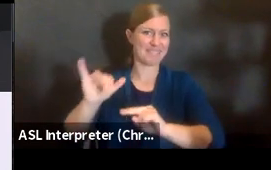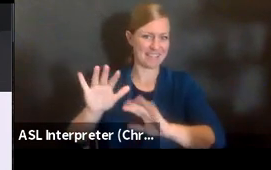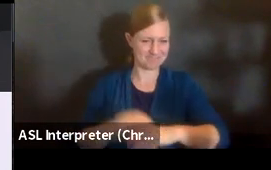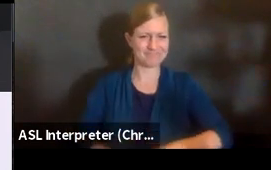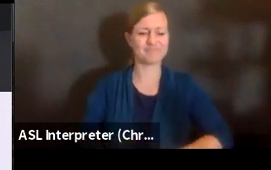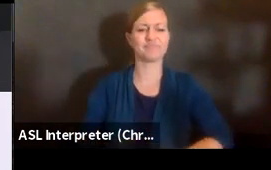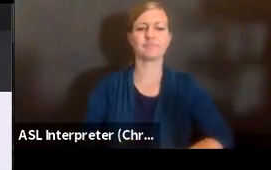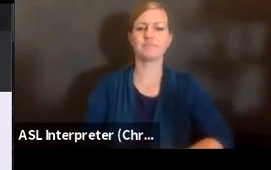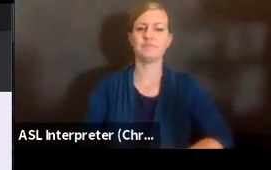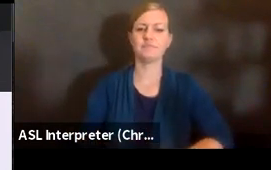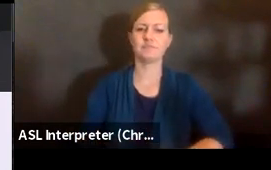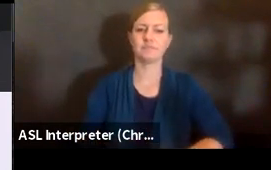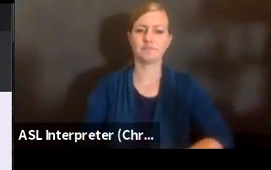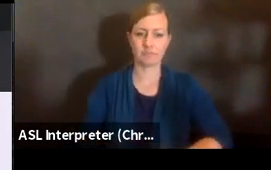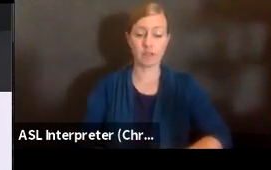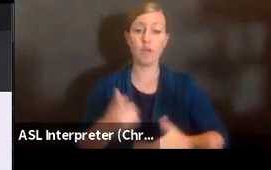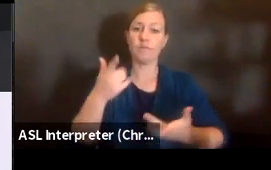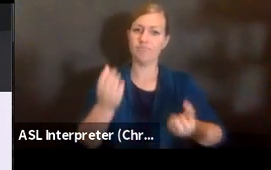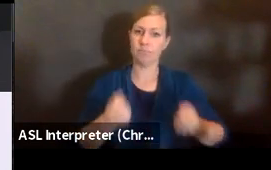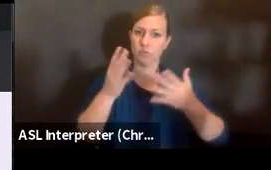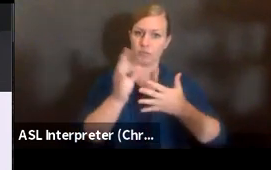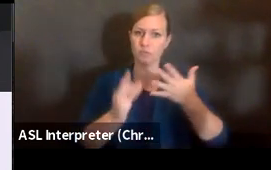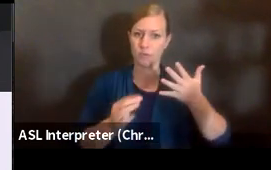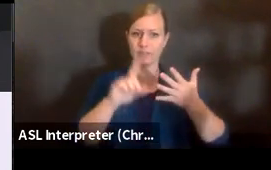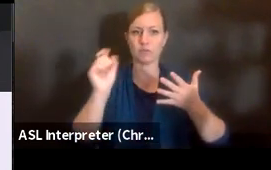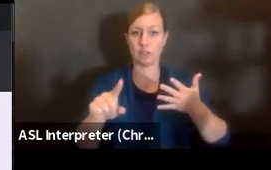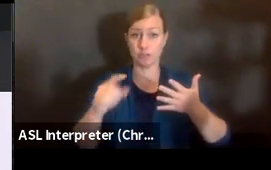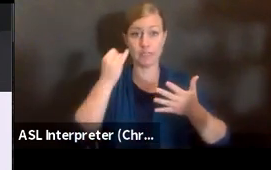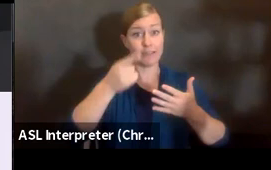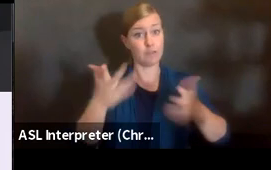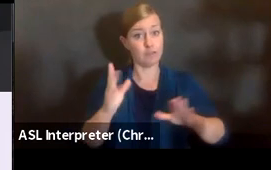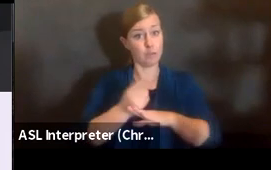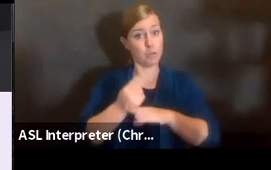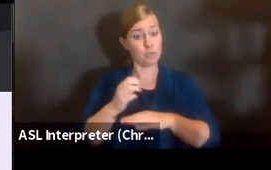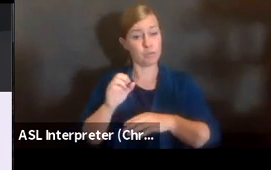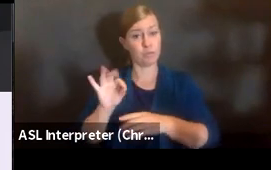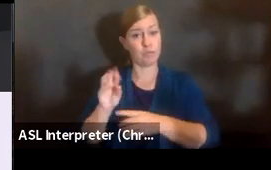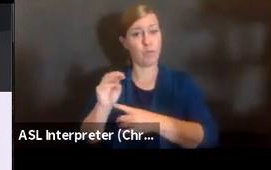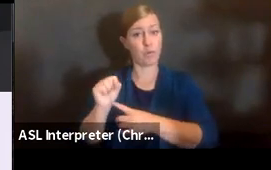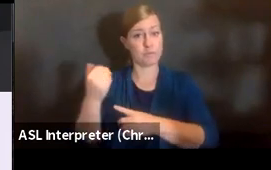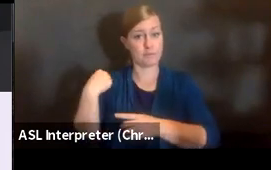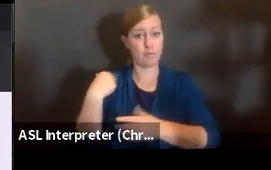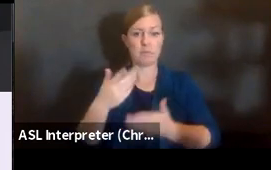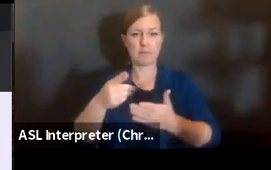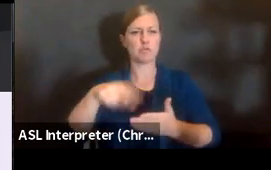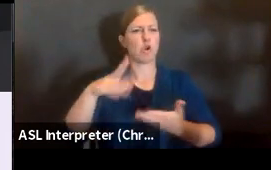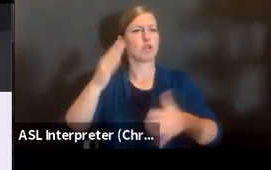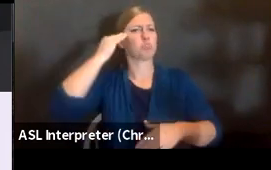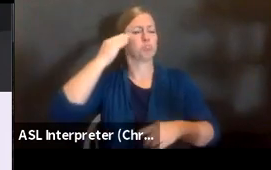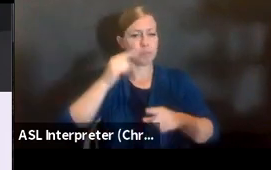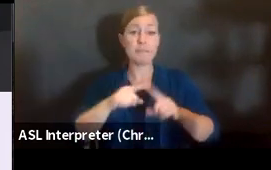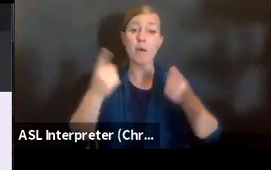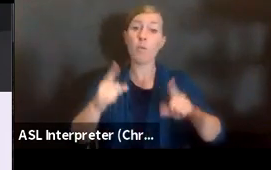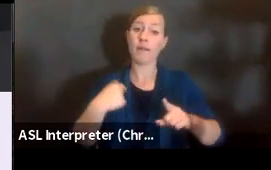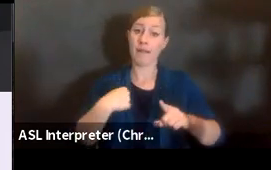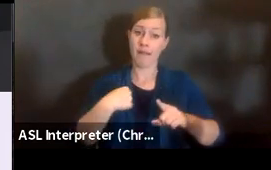Katherine Livick - ESD 112: So here's my multiple choice question. I have, if you've used forms before this might look familiar, but when I make a form a quiz